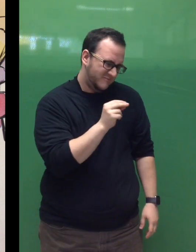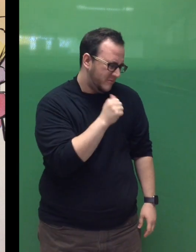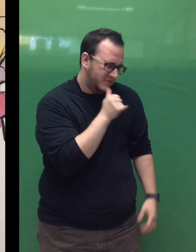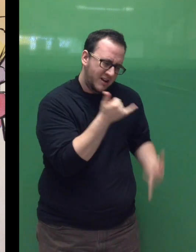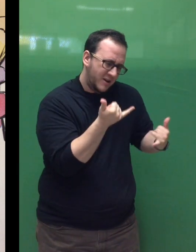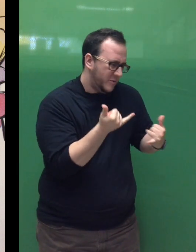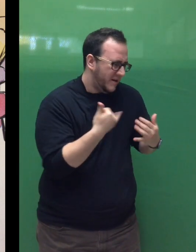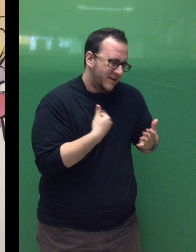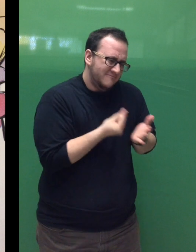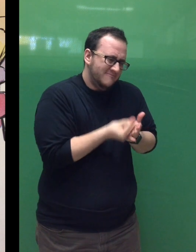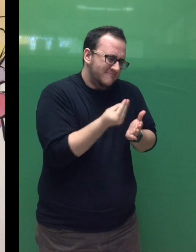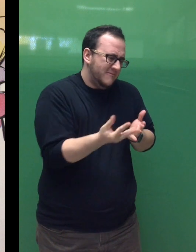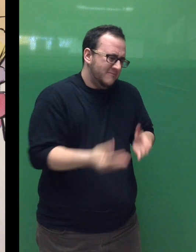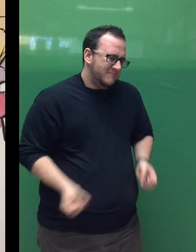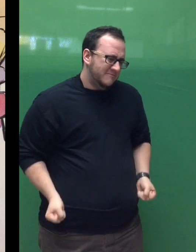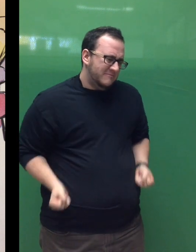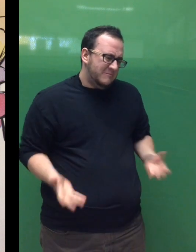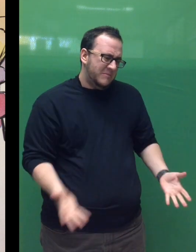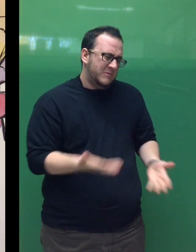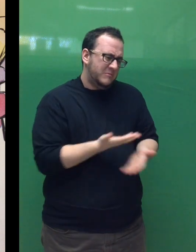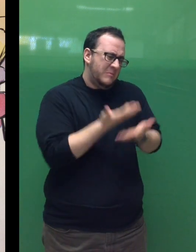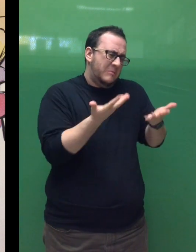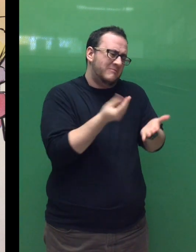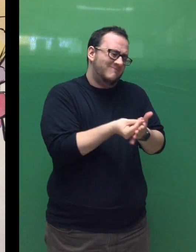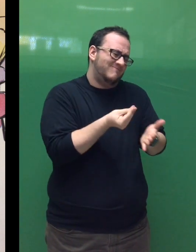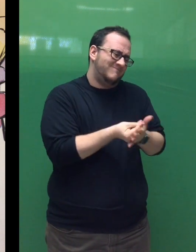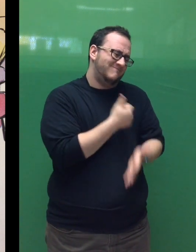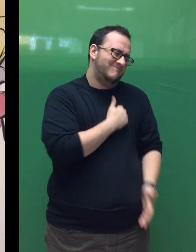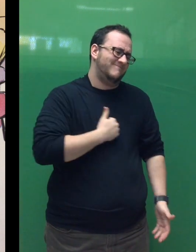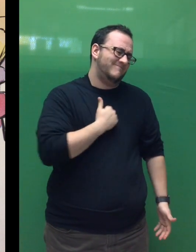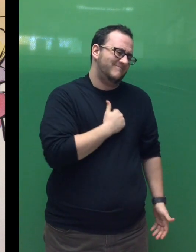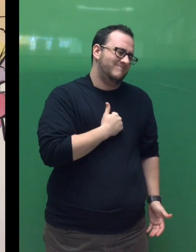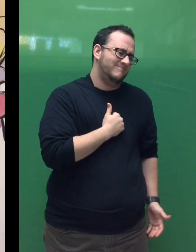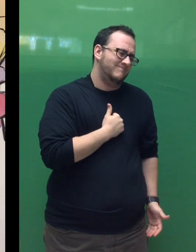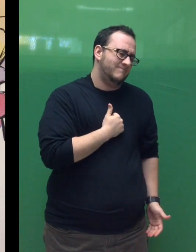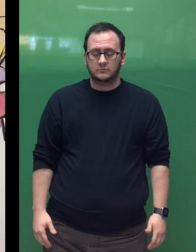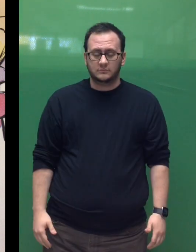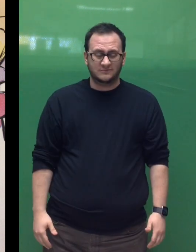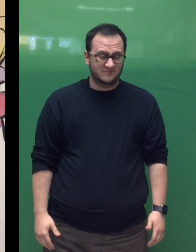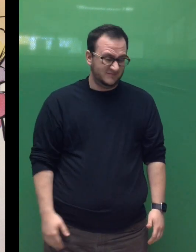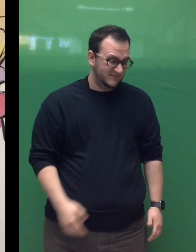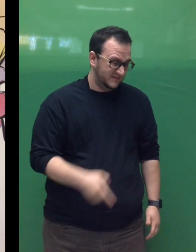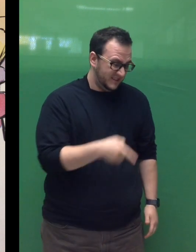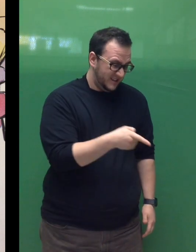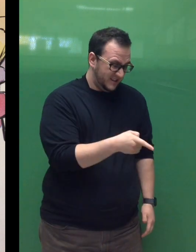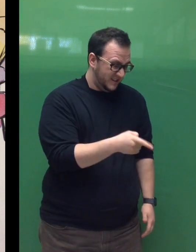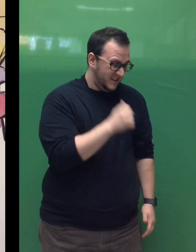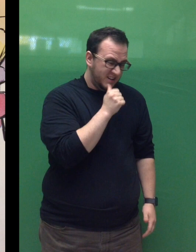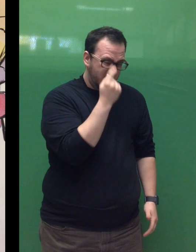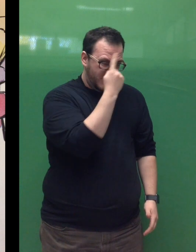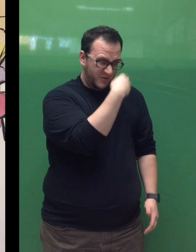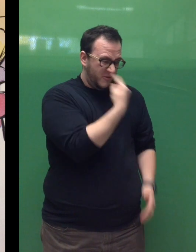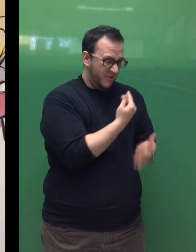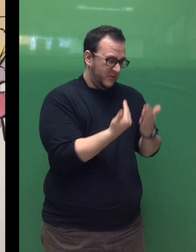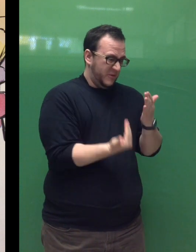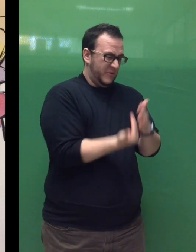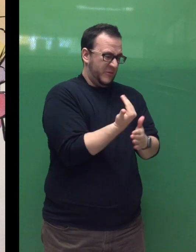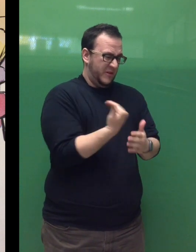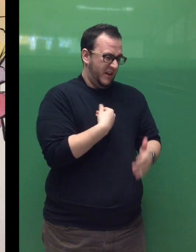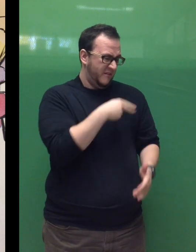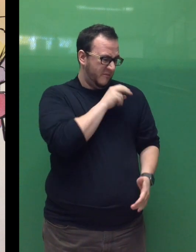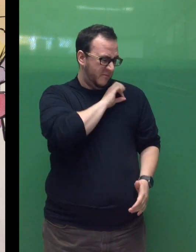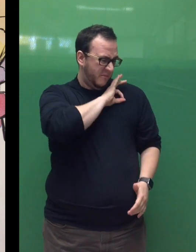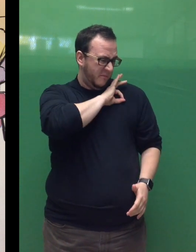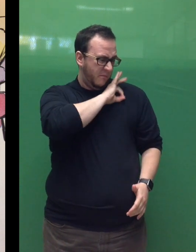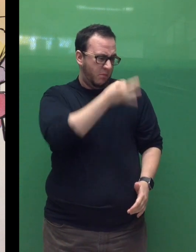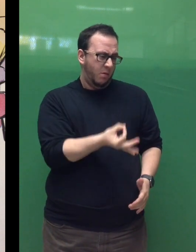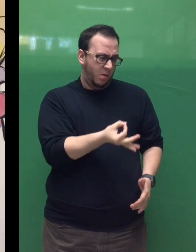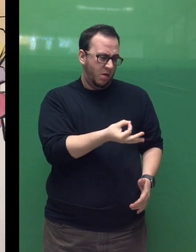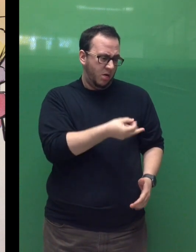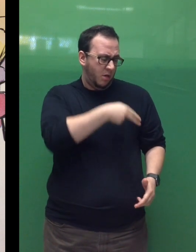"Not today, dear," her mother sighed. "I've spent too much already. Besides, he doesn't look new.